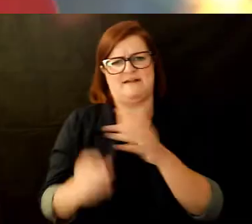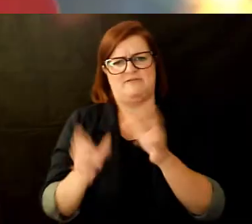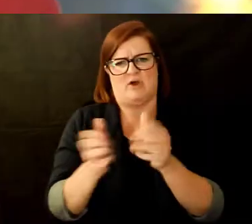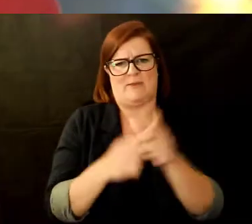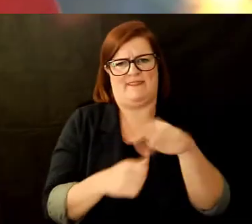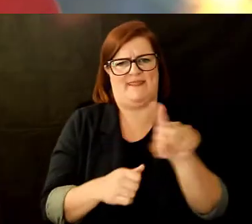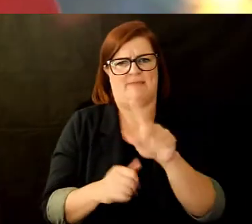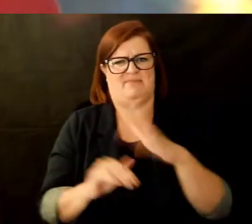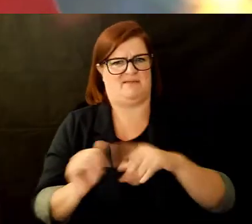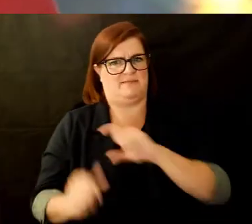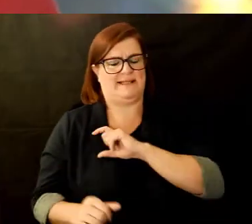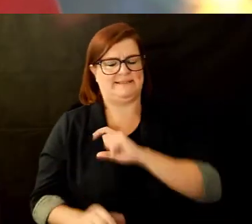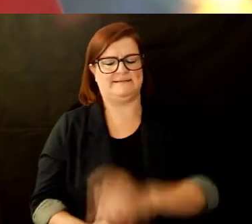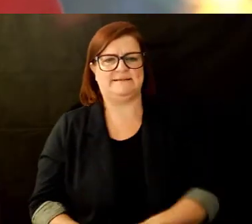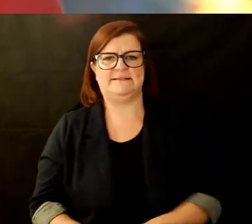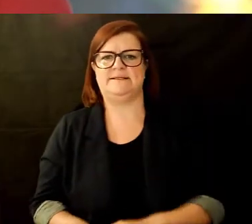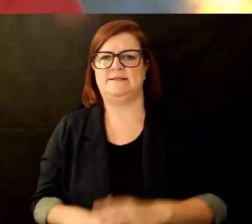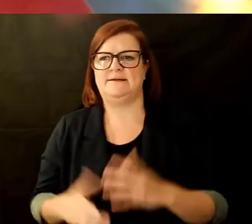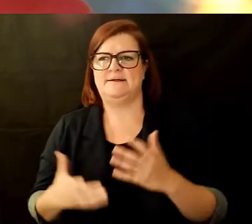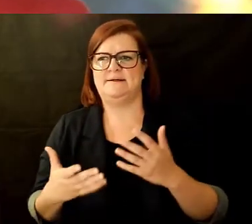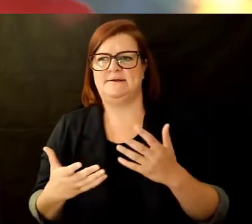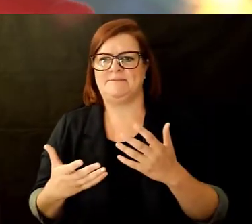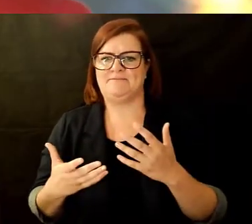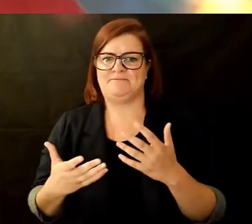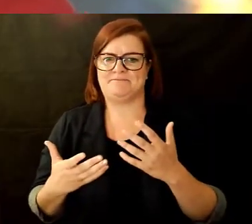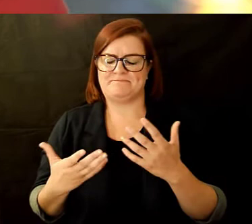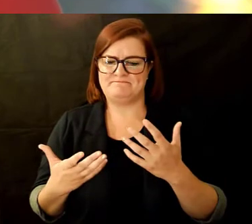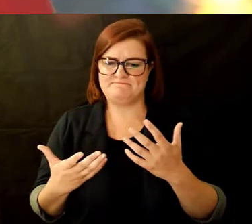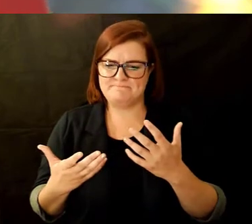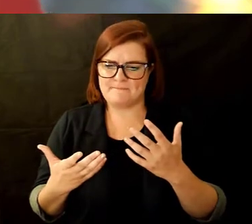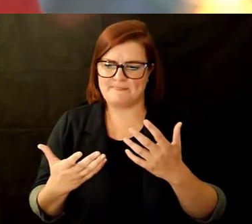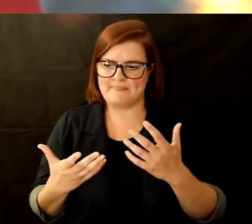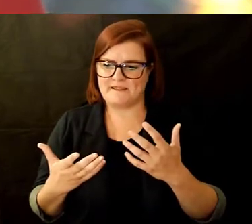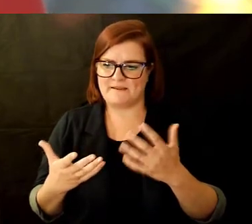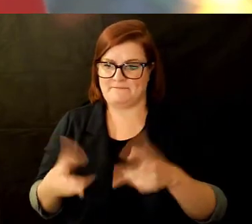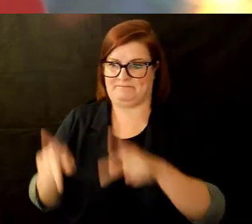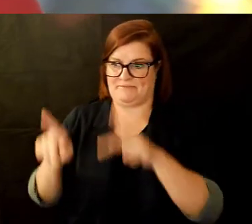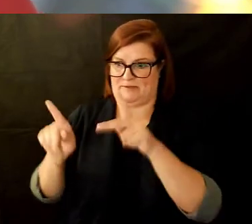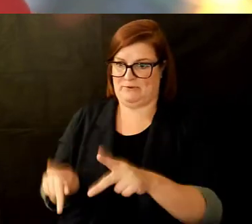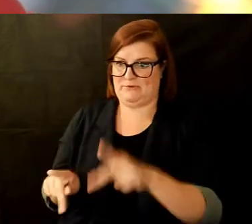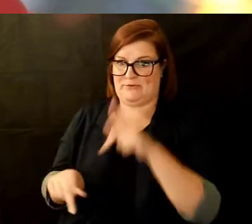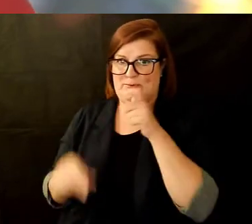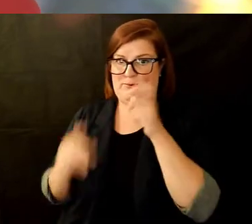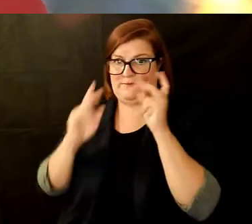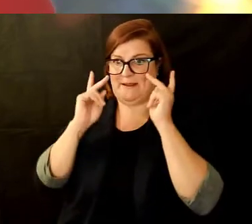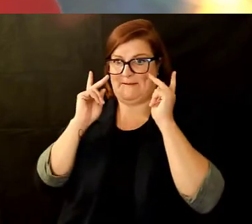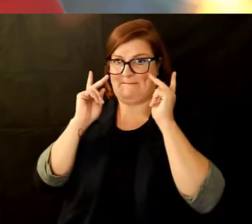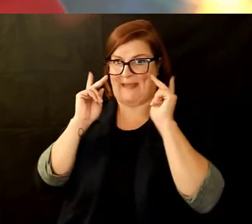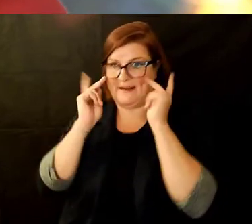Nothing will bring compliance out of an individual who is in a state of panic